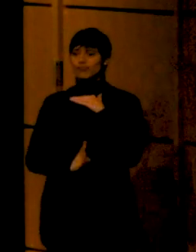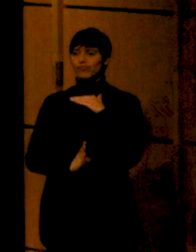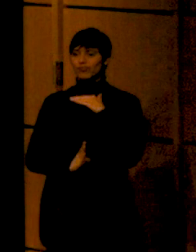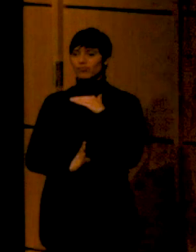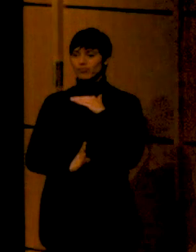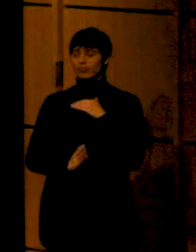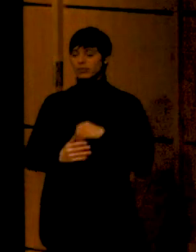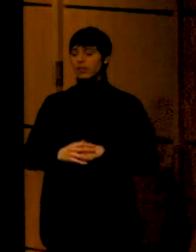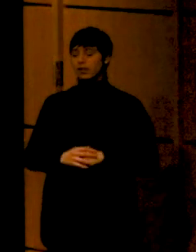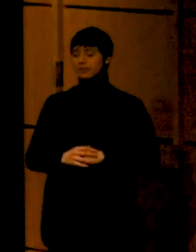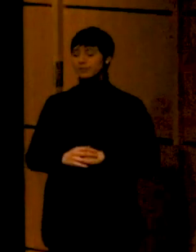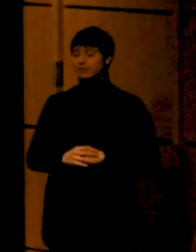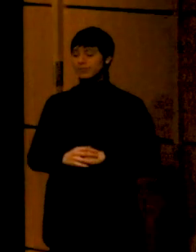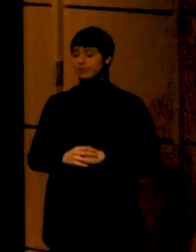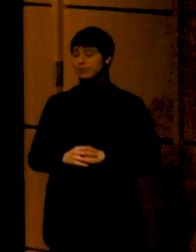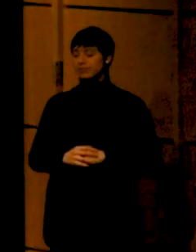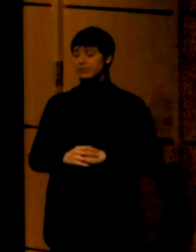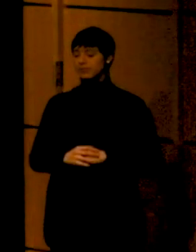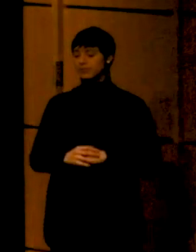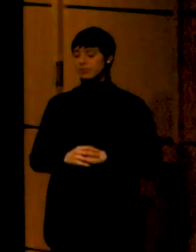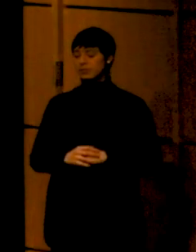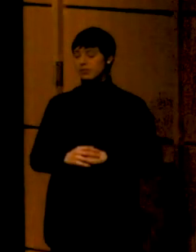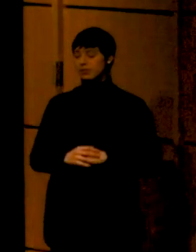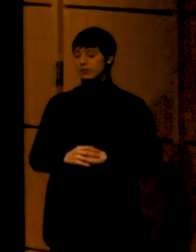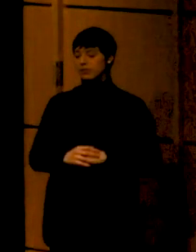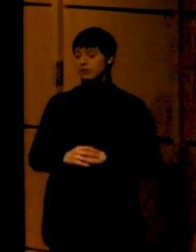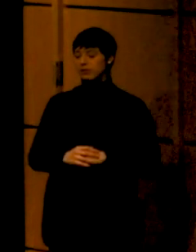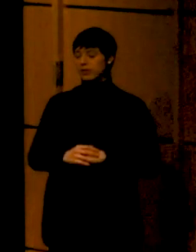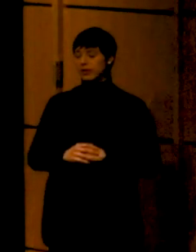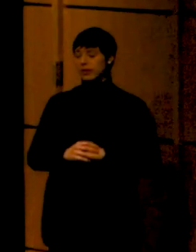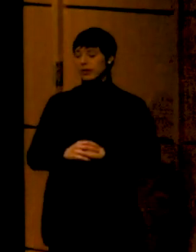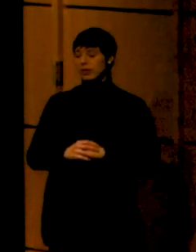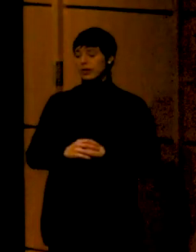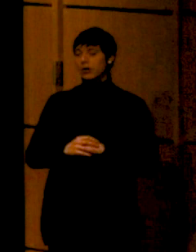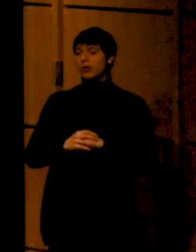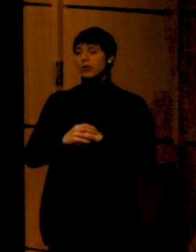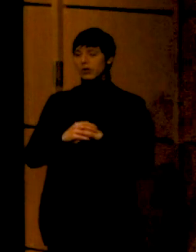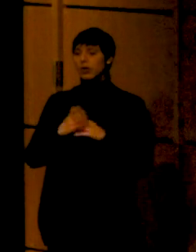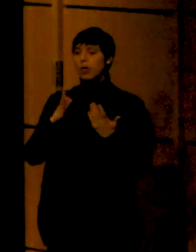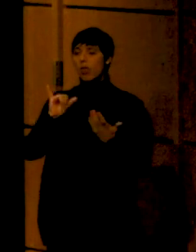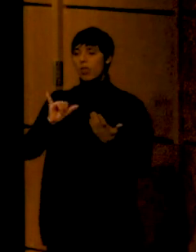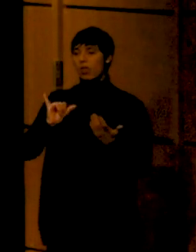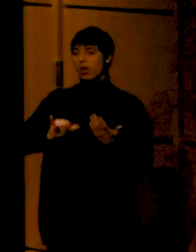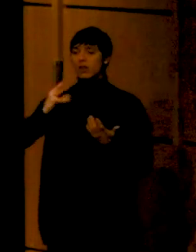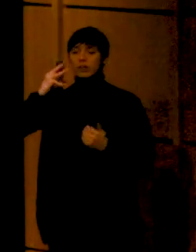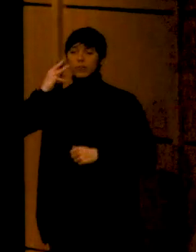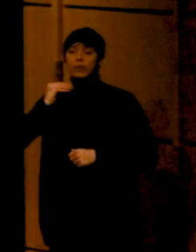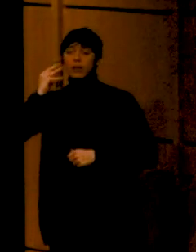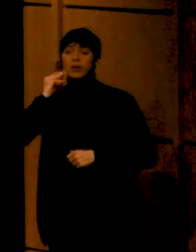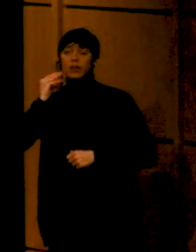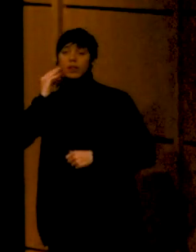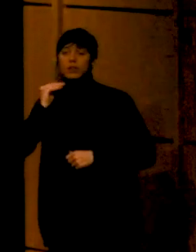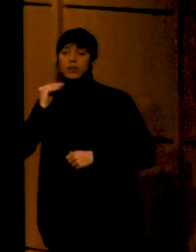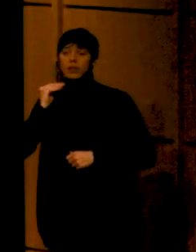And this idea, of course, is explored in the imagery of Mount St. Helens much later.